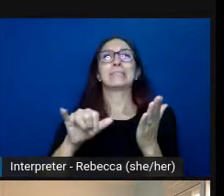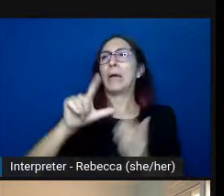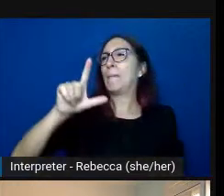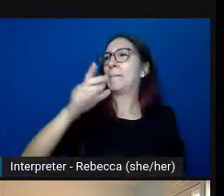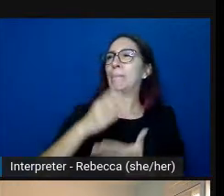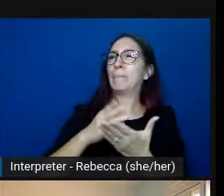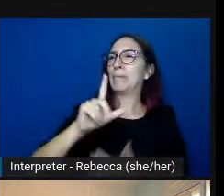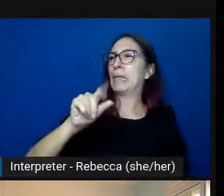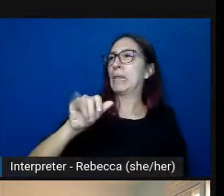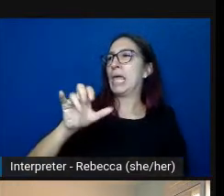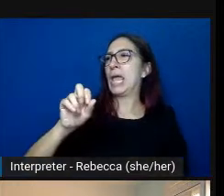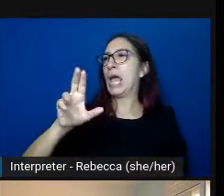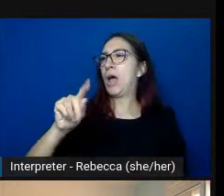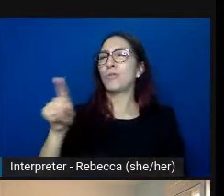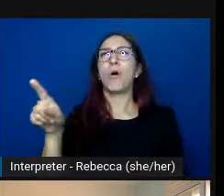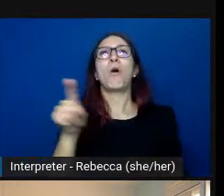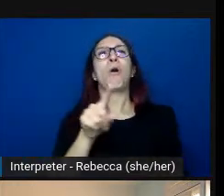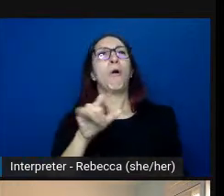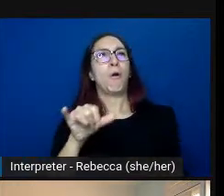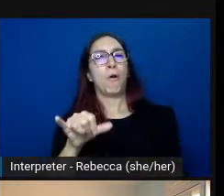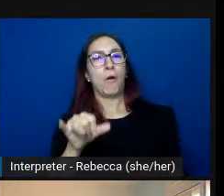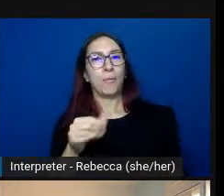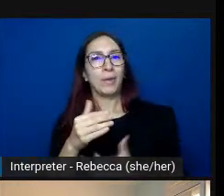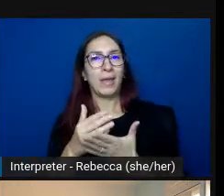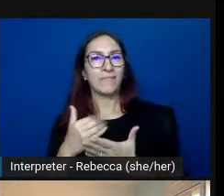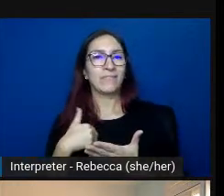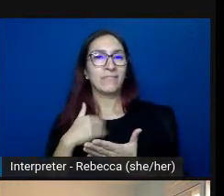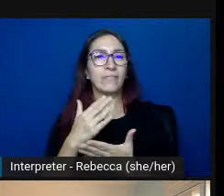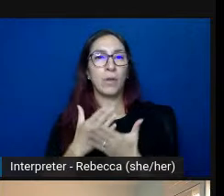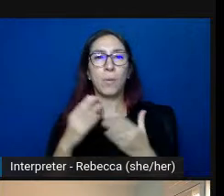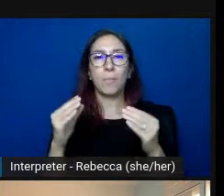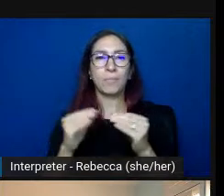And you could recognize some of the layout.